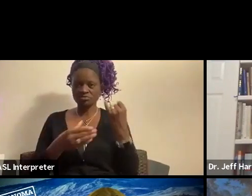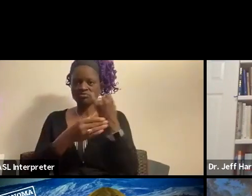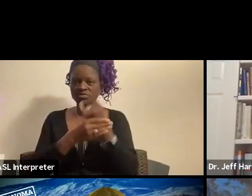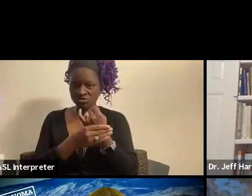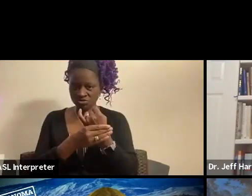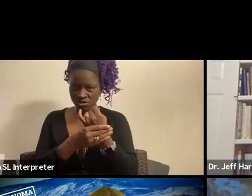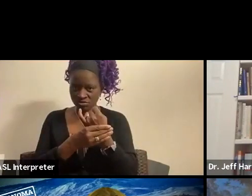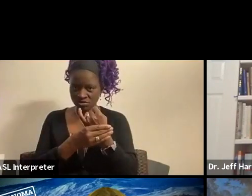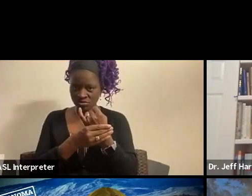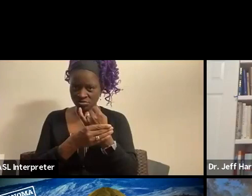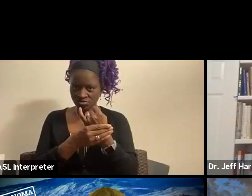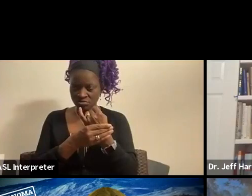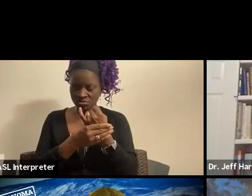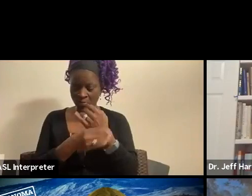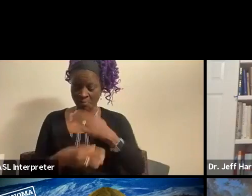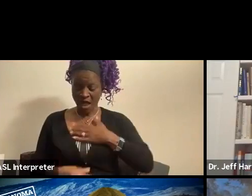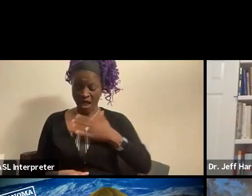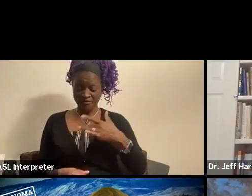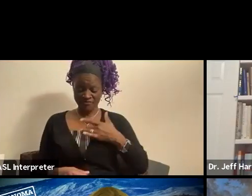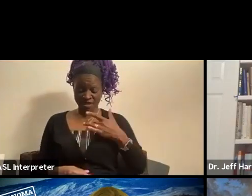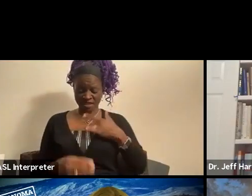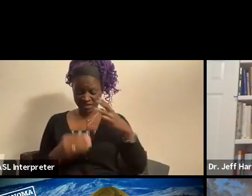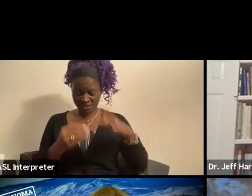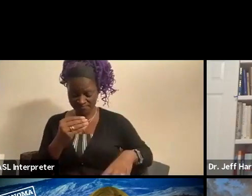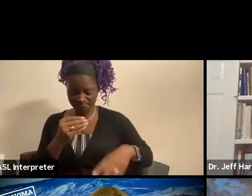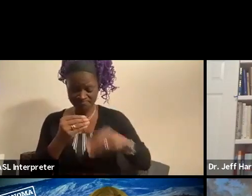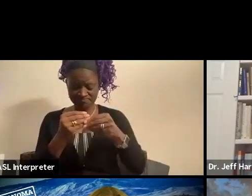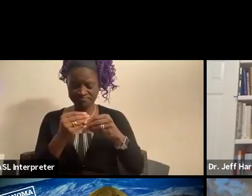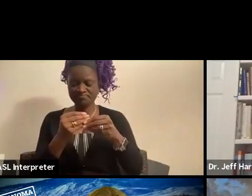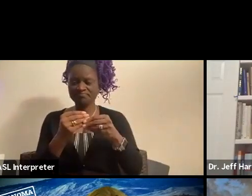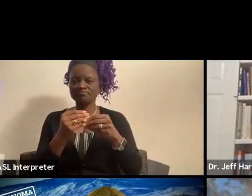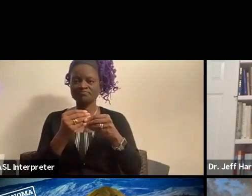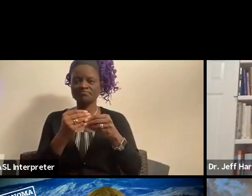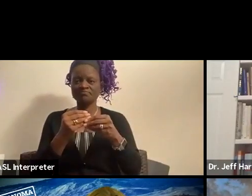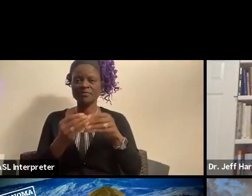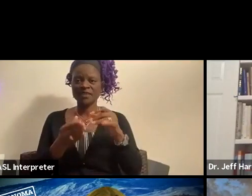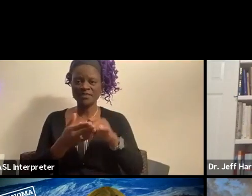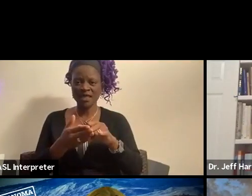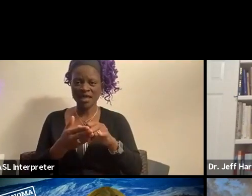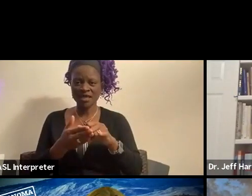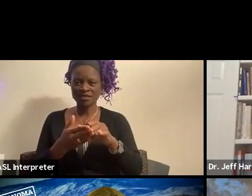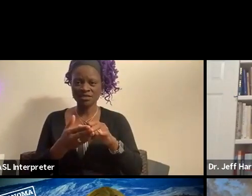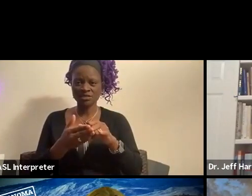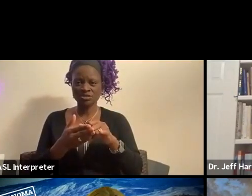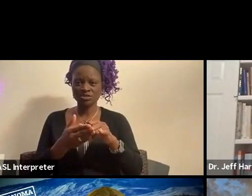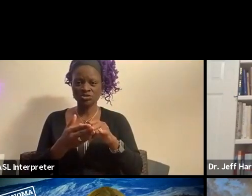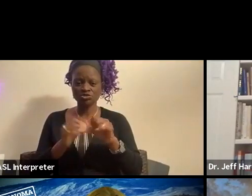But my feeling is we've added on emotional counselors at the county office to help support districts for that purpose because